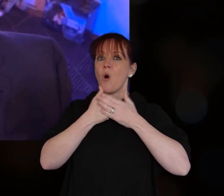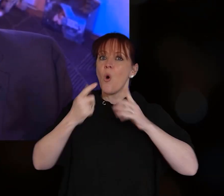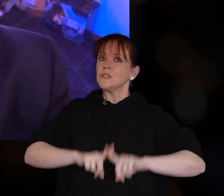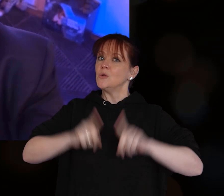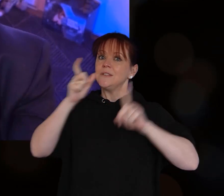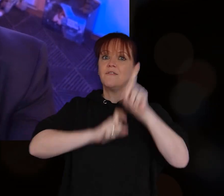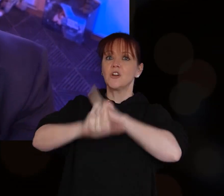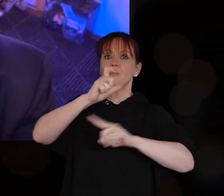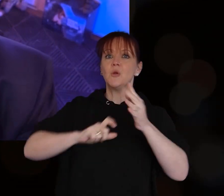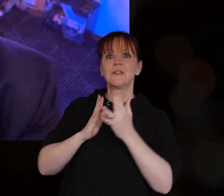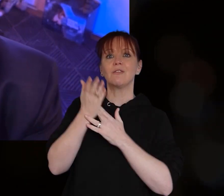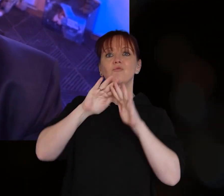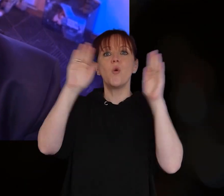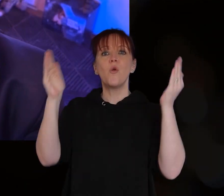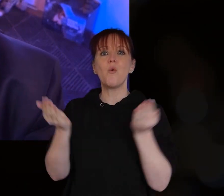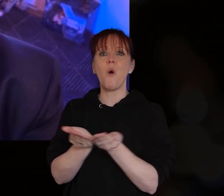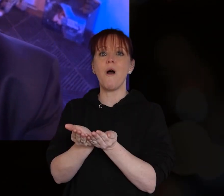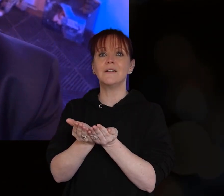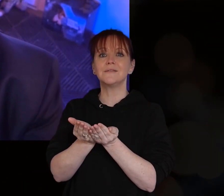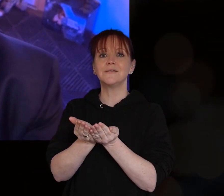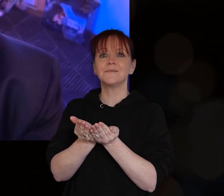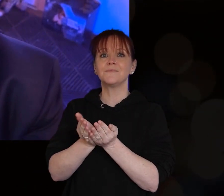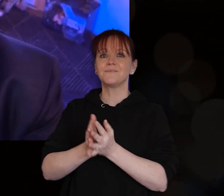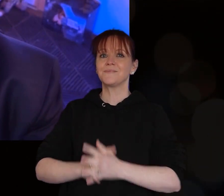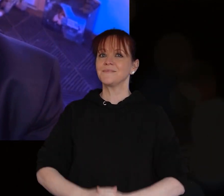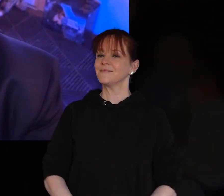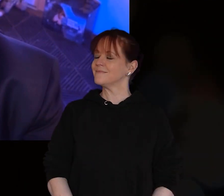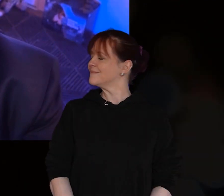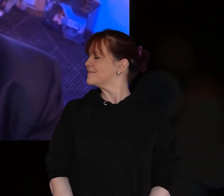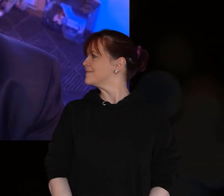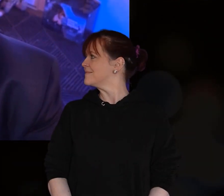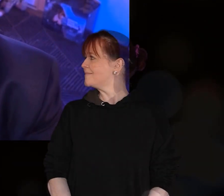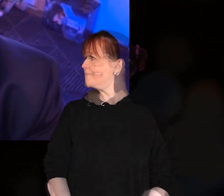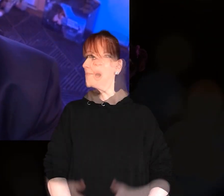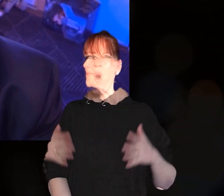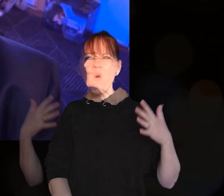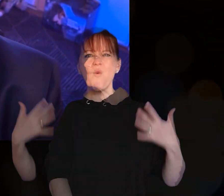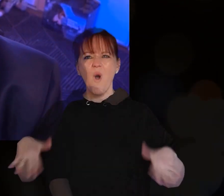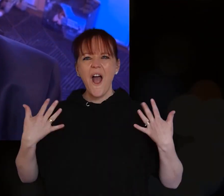Oh, yay! That's awesome! Star Wars in general being such an important cultural phenomenon